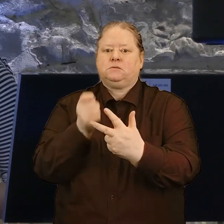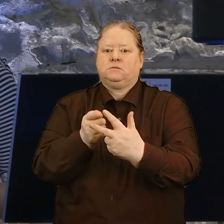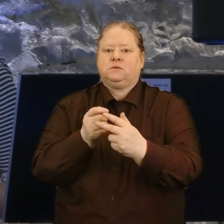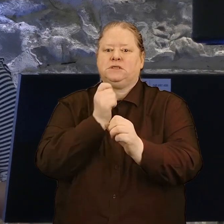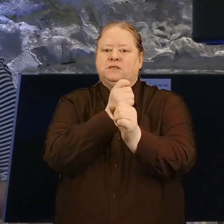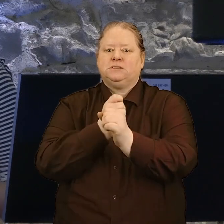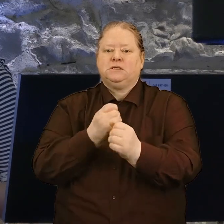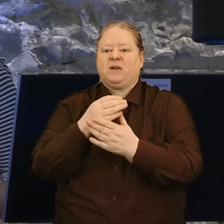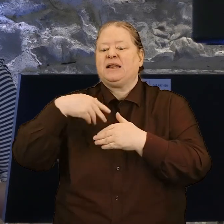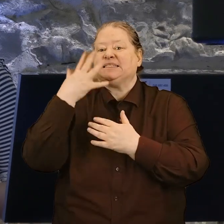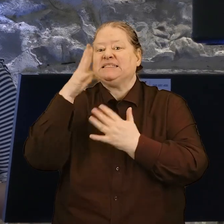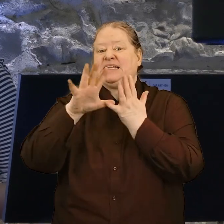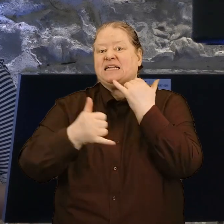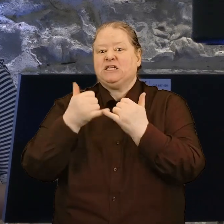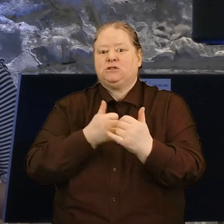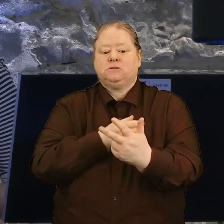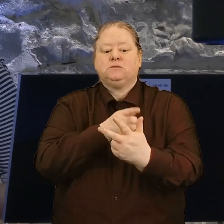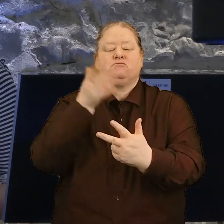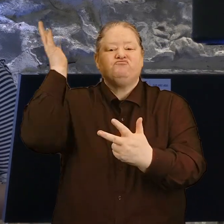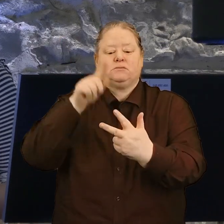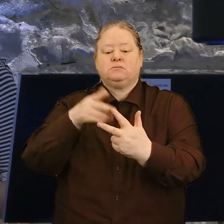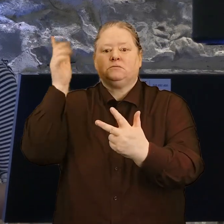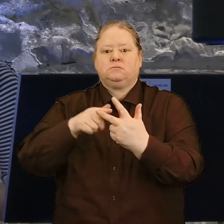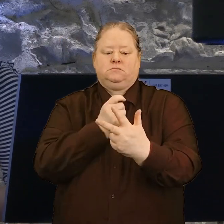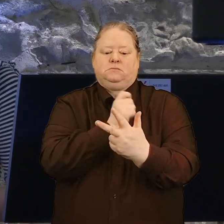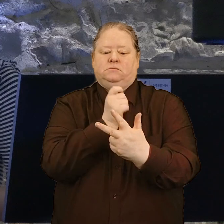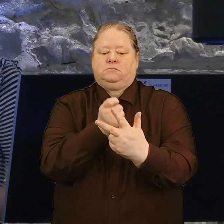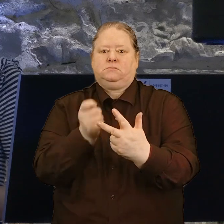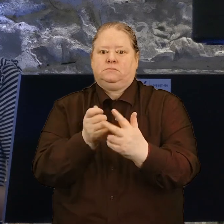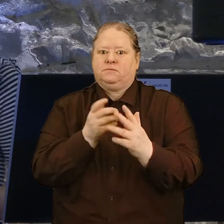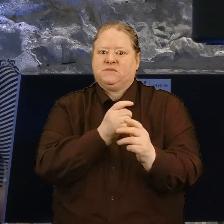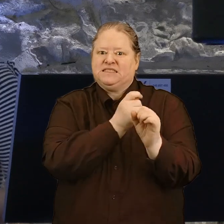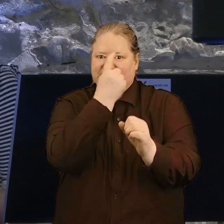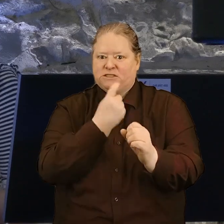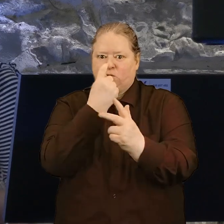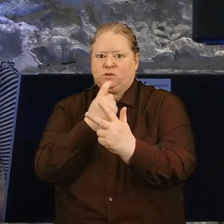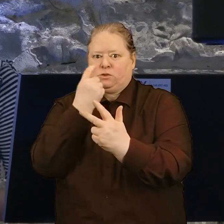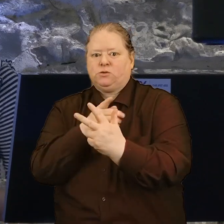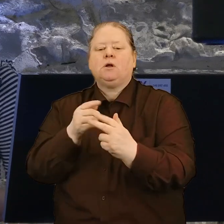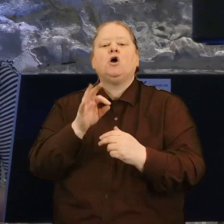artworks by the College within the next ten years. Graves, sorry, Stokes and Corrigan with statues and Banks